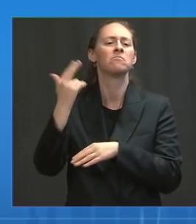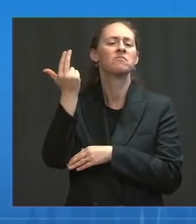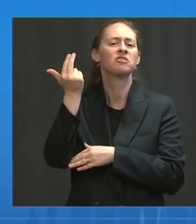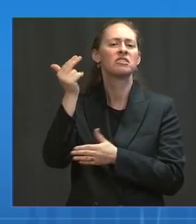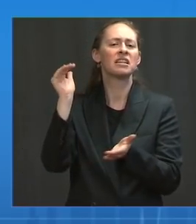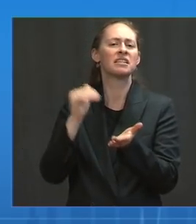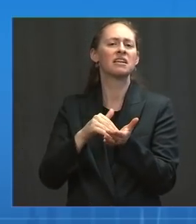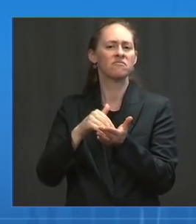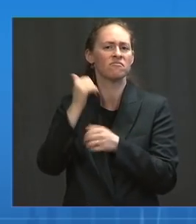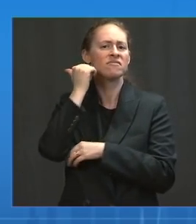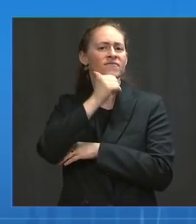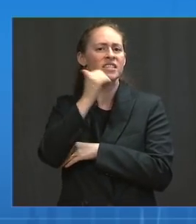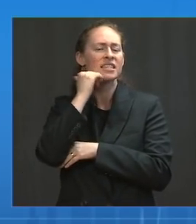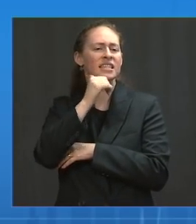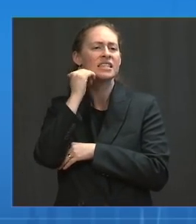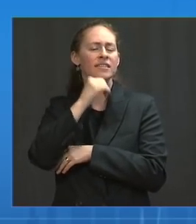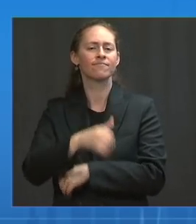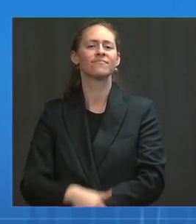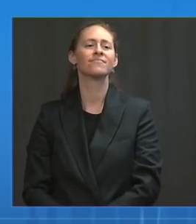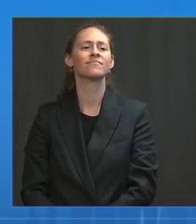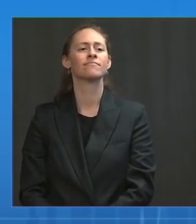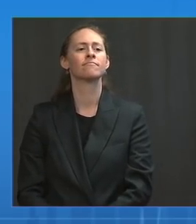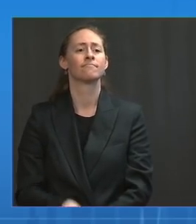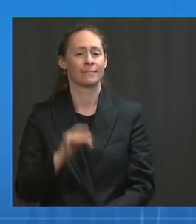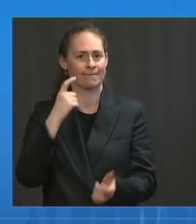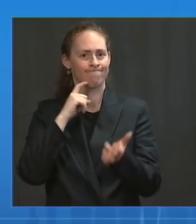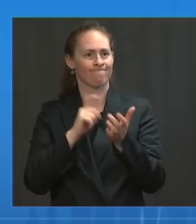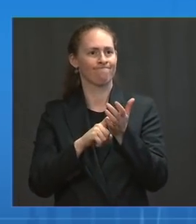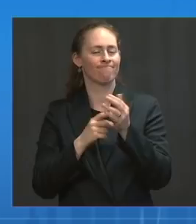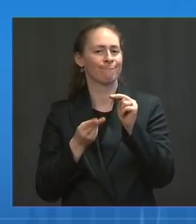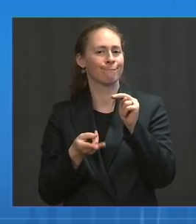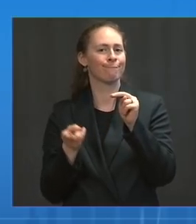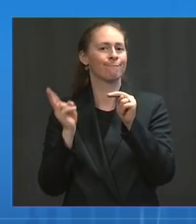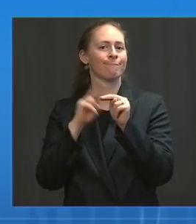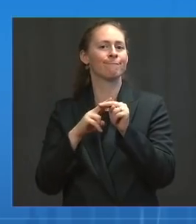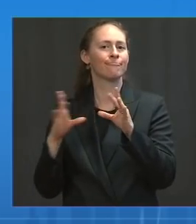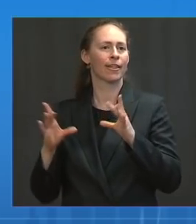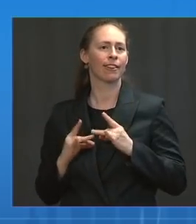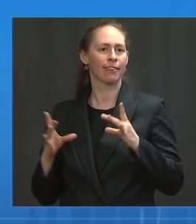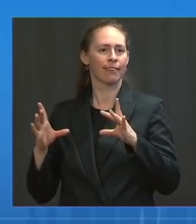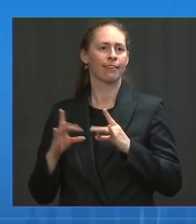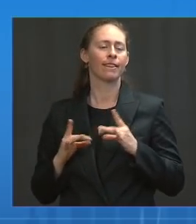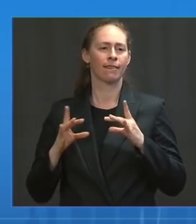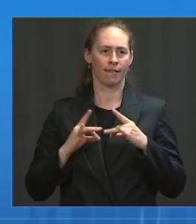And this represents an increase in cases of nearly 11 percent from the prior seven day average.